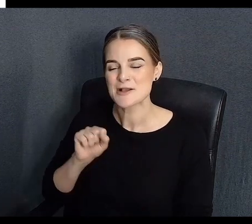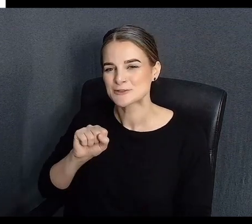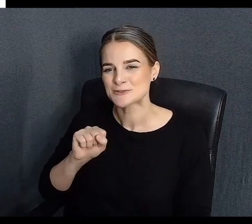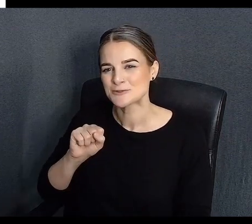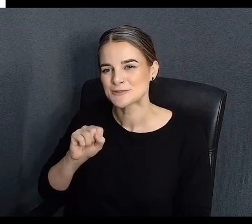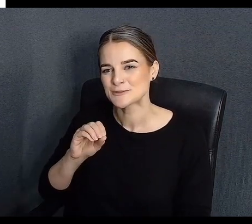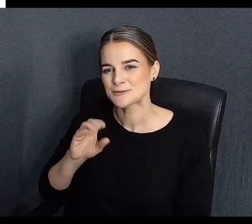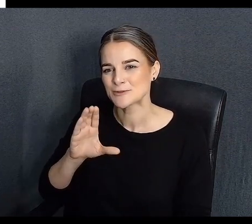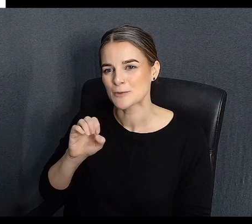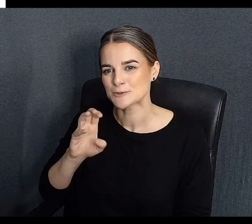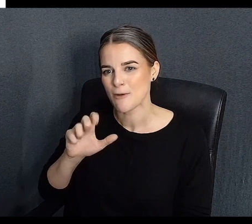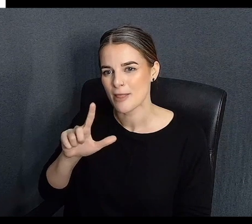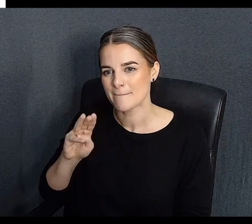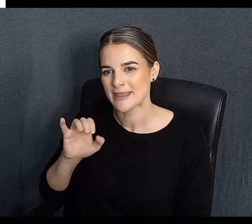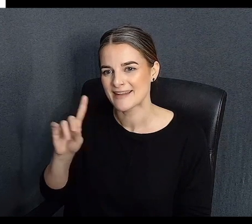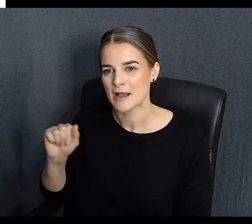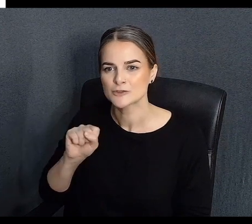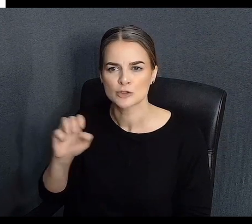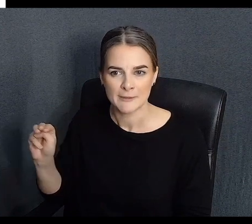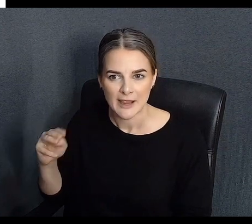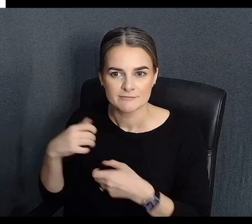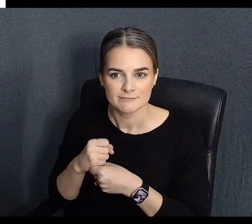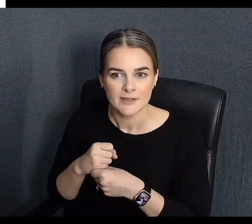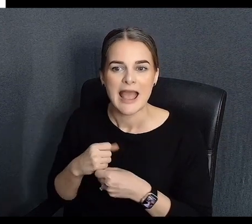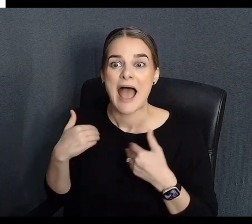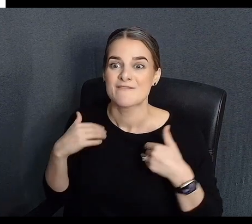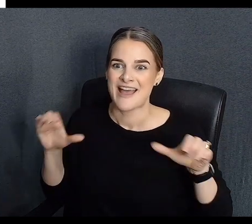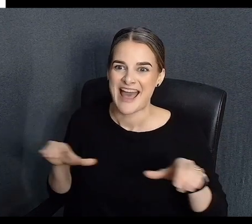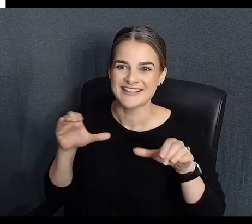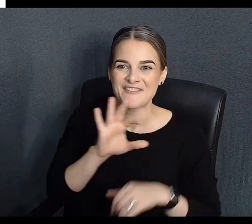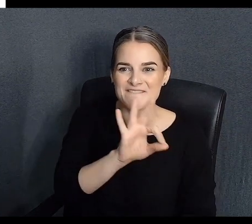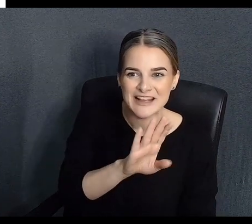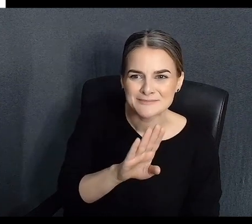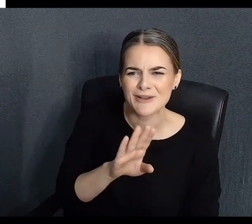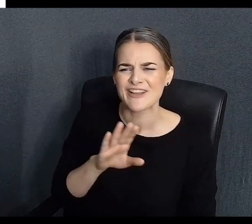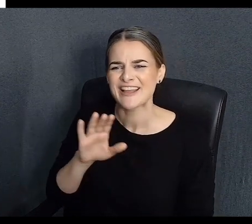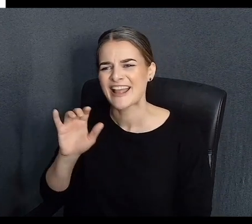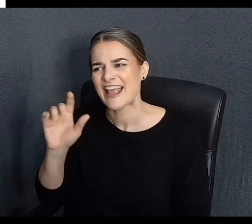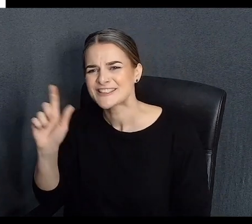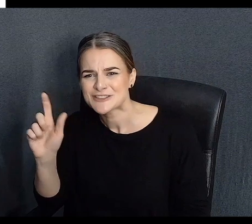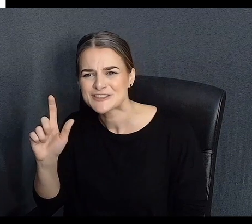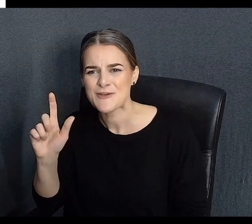We have a pretty active Facebook, Instagram, and TikTok, so we're always sharing new information